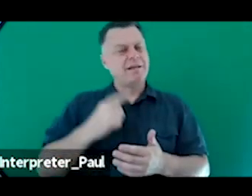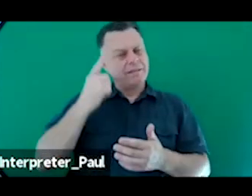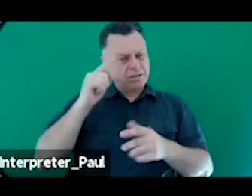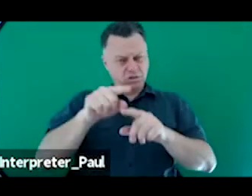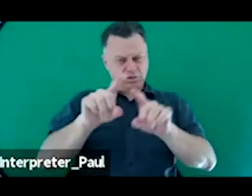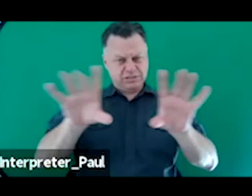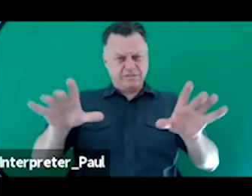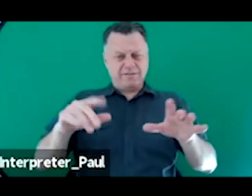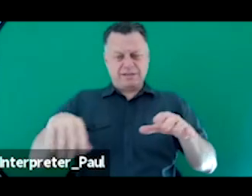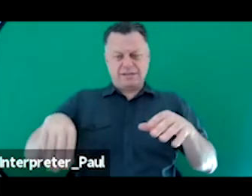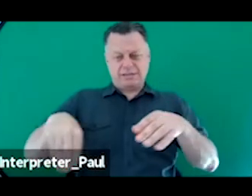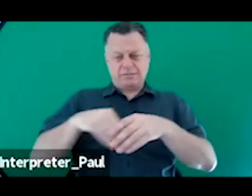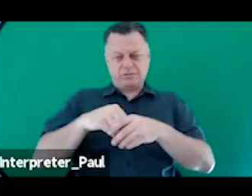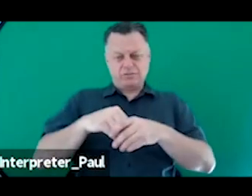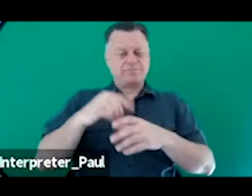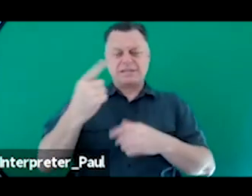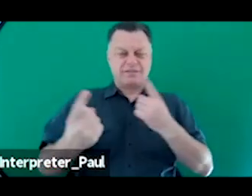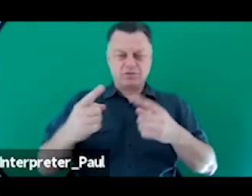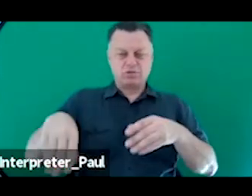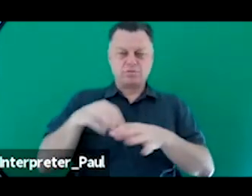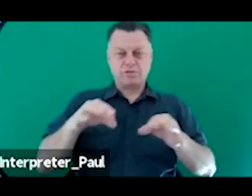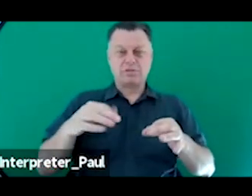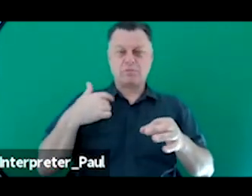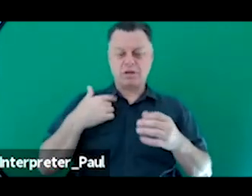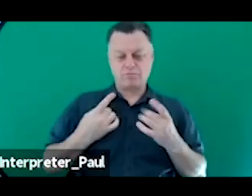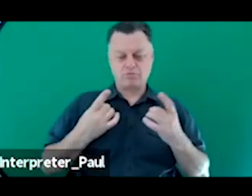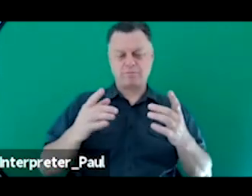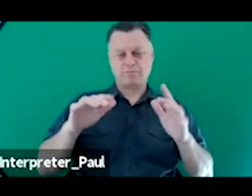was doing my homework to get ready to talk to everybody, I had a chance to speak to